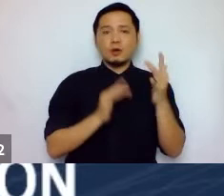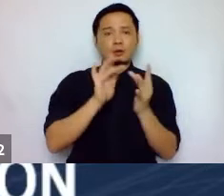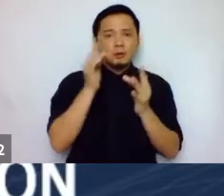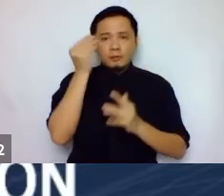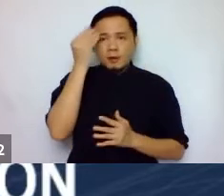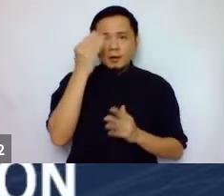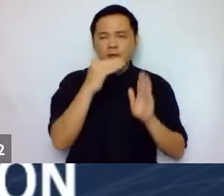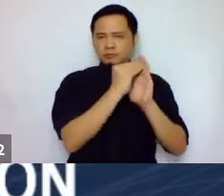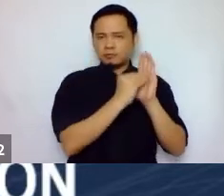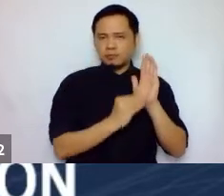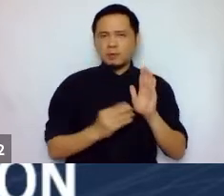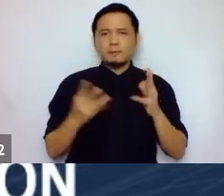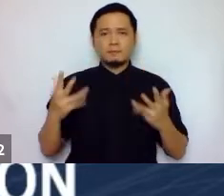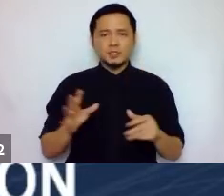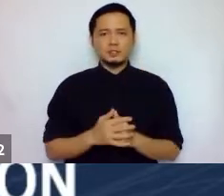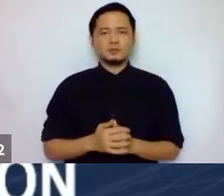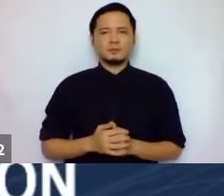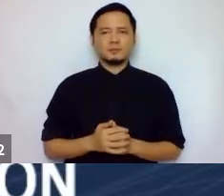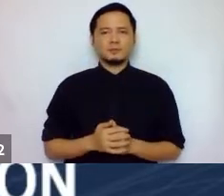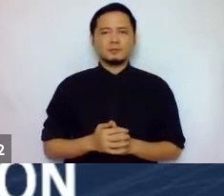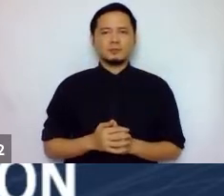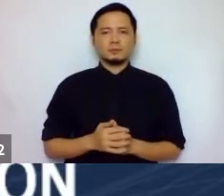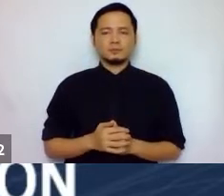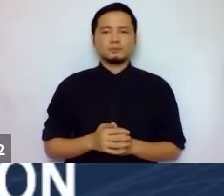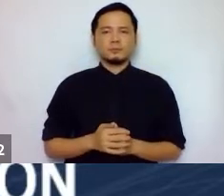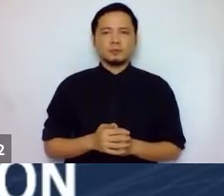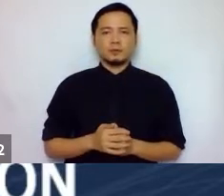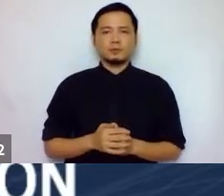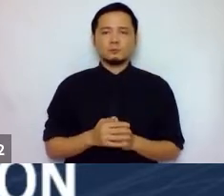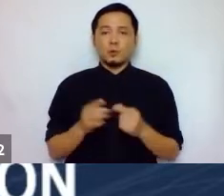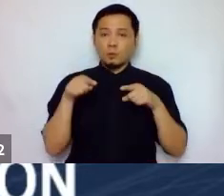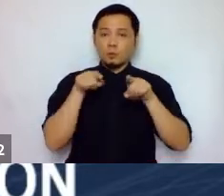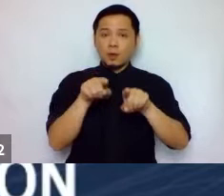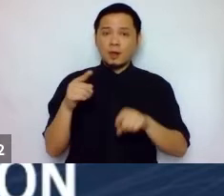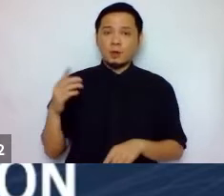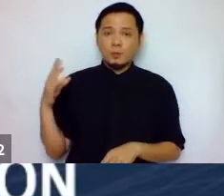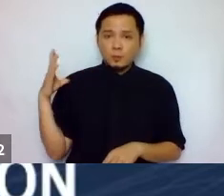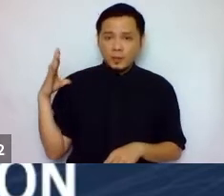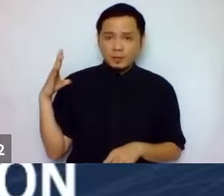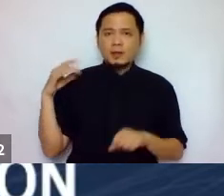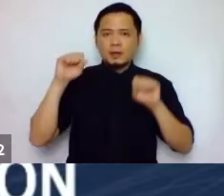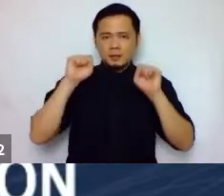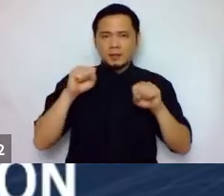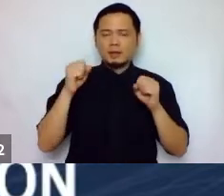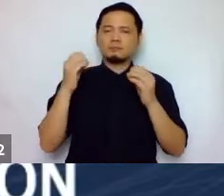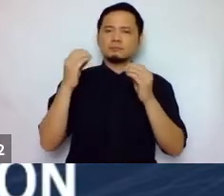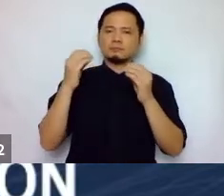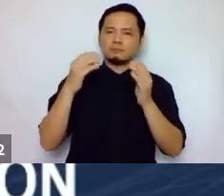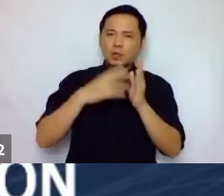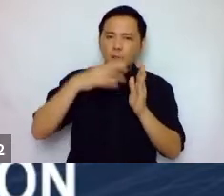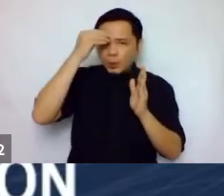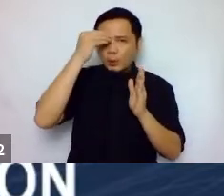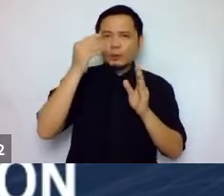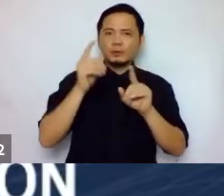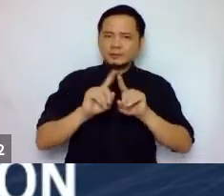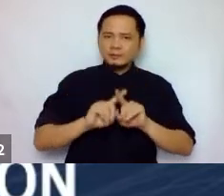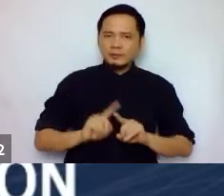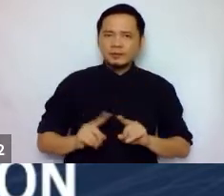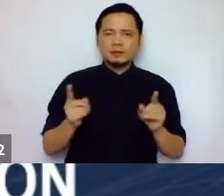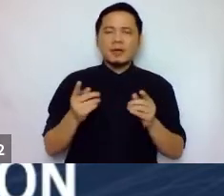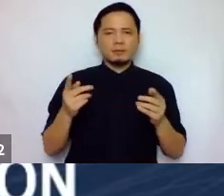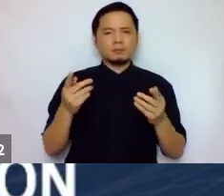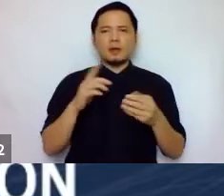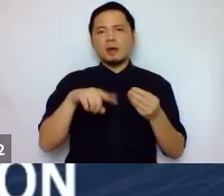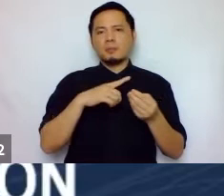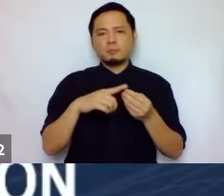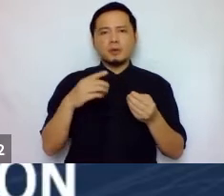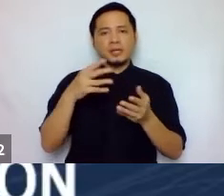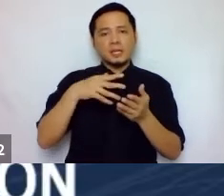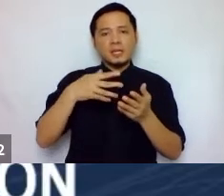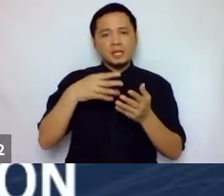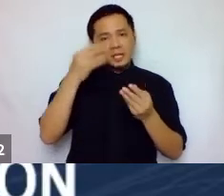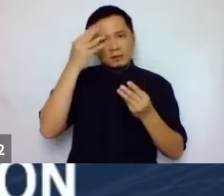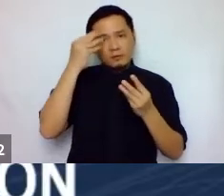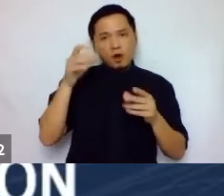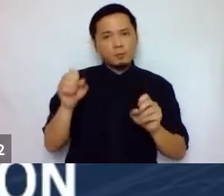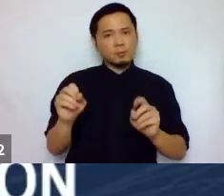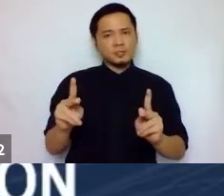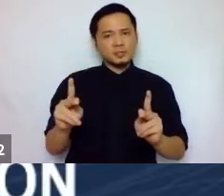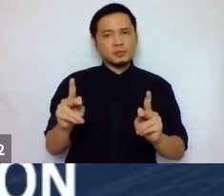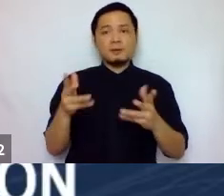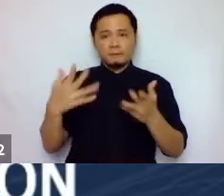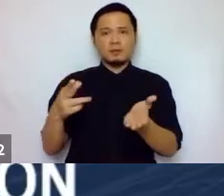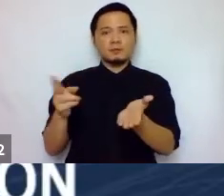While waiting, you can health educate and give your informed consent and then after registration you can go directly to the health screening.